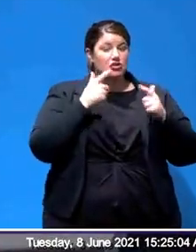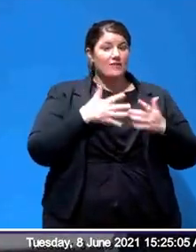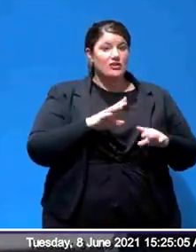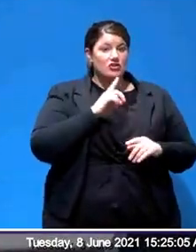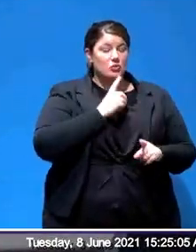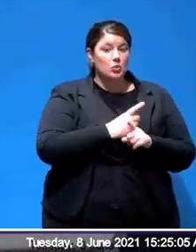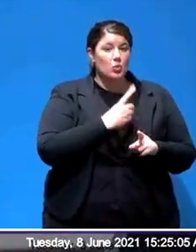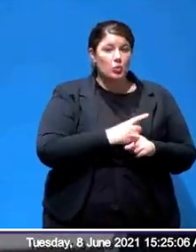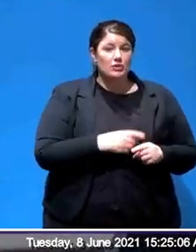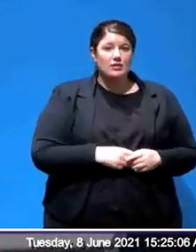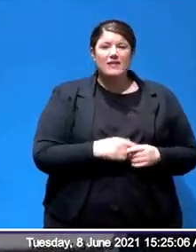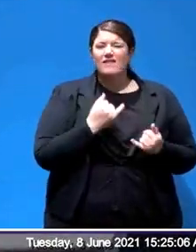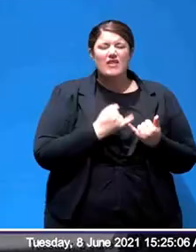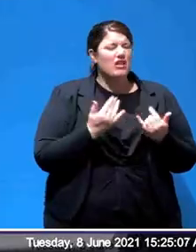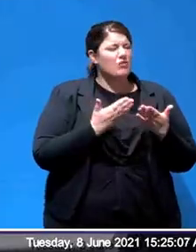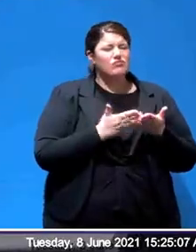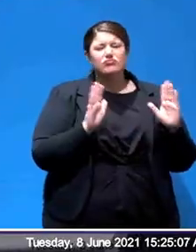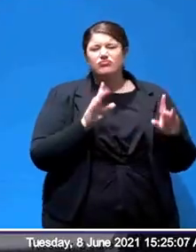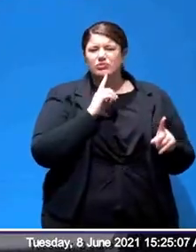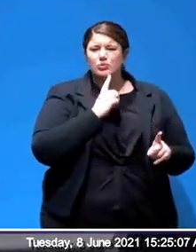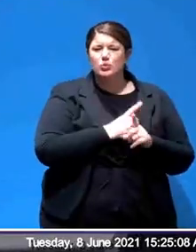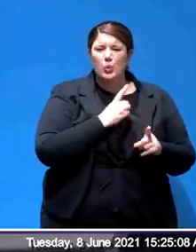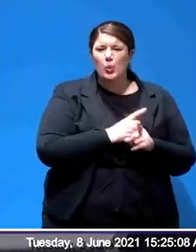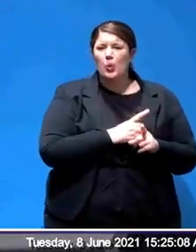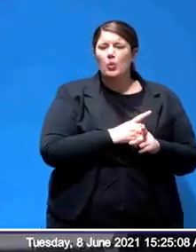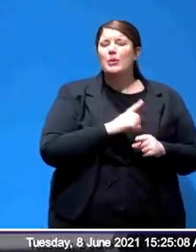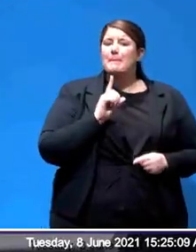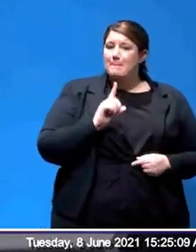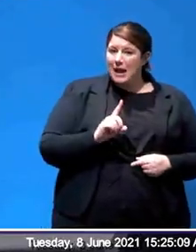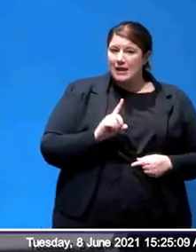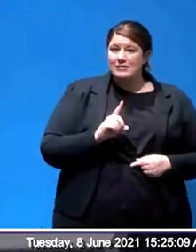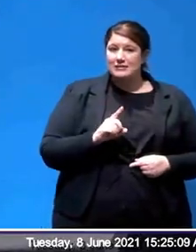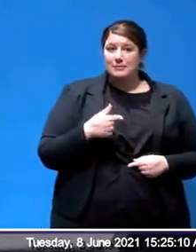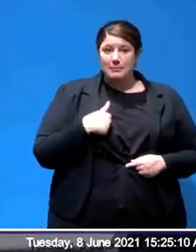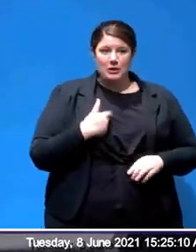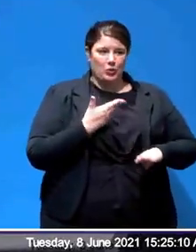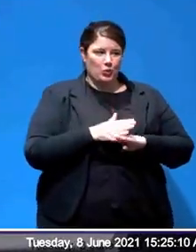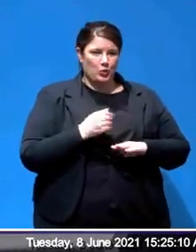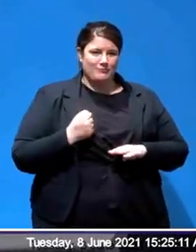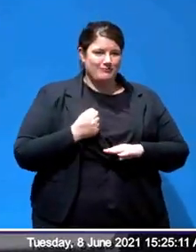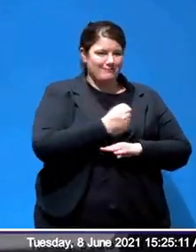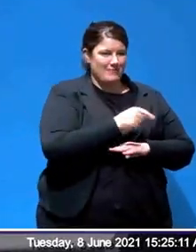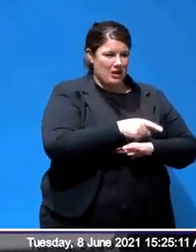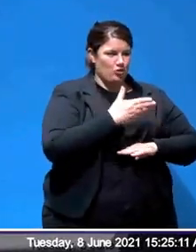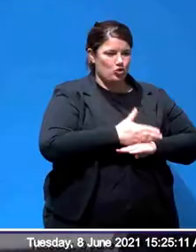And it was very general comments. But as I say, I was new into the position and needed to --- needed to